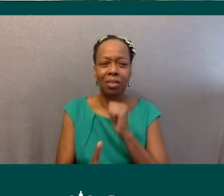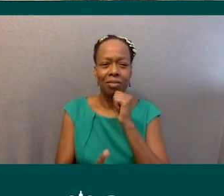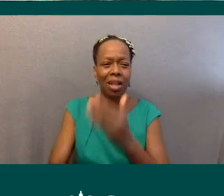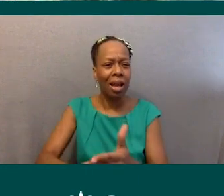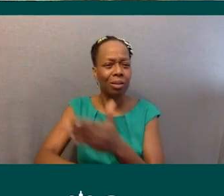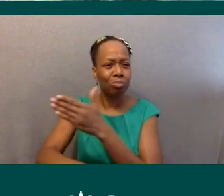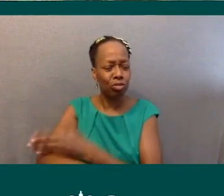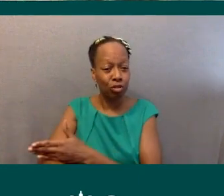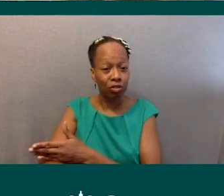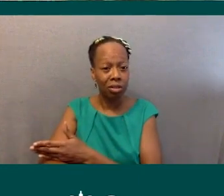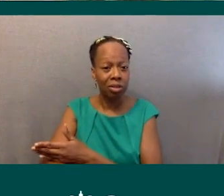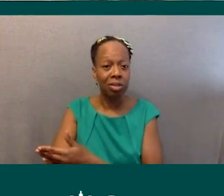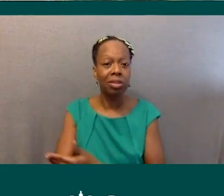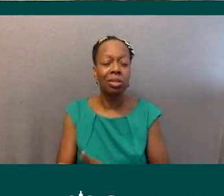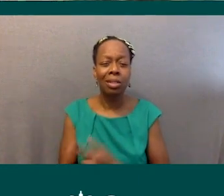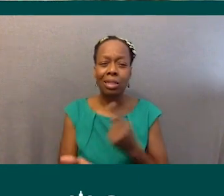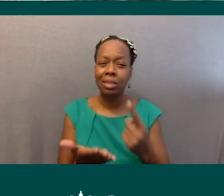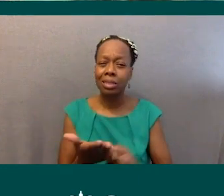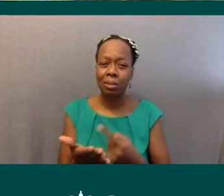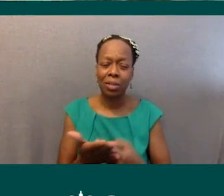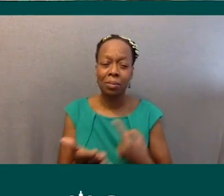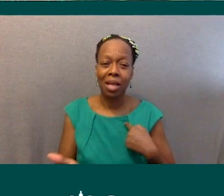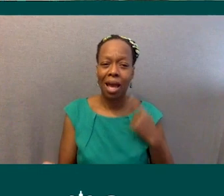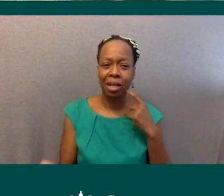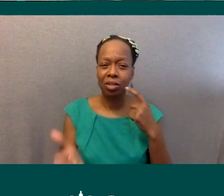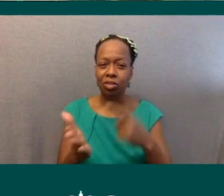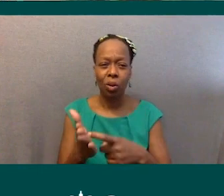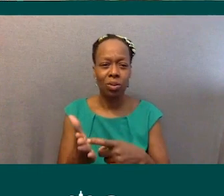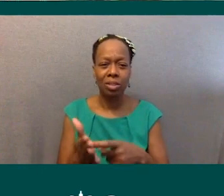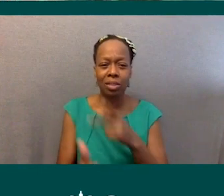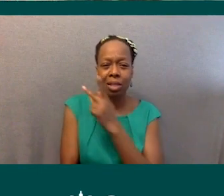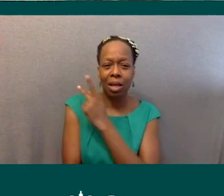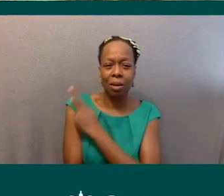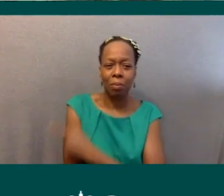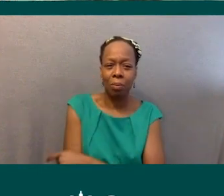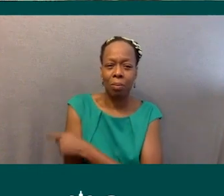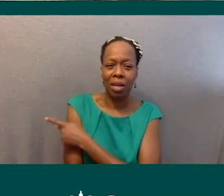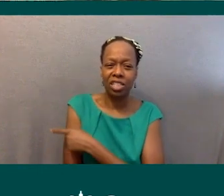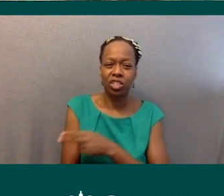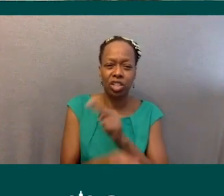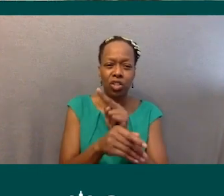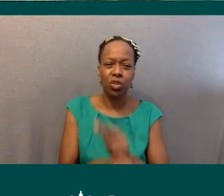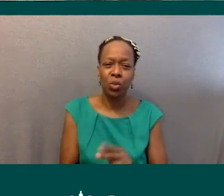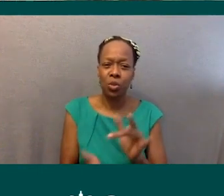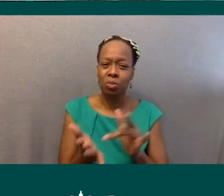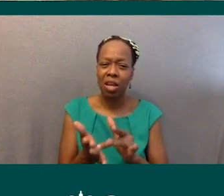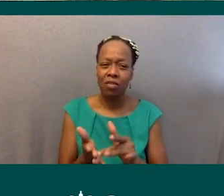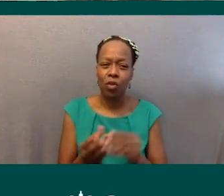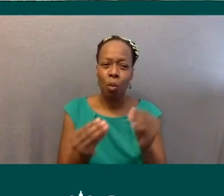who was on this medication over 10 years, they can have a problem in the lung pleura